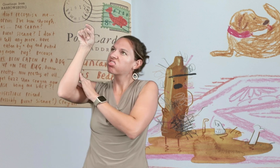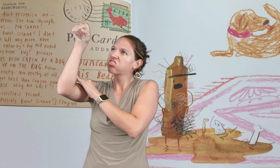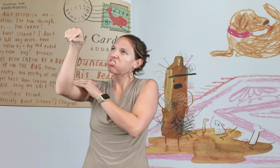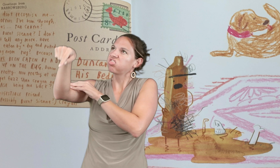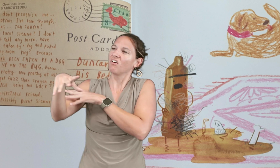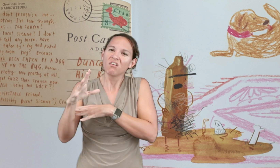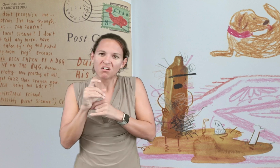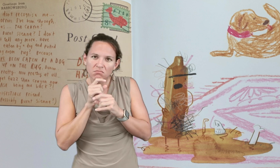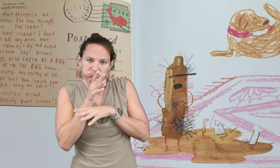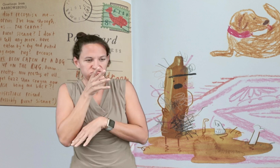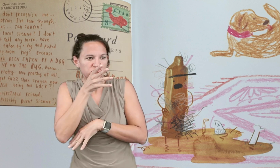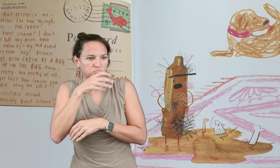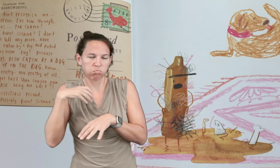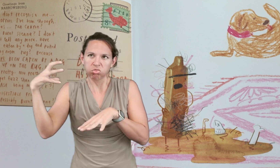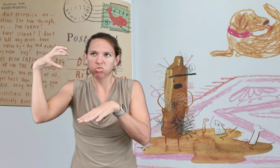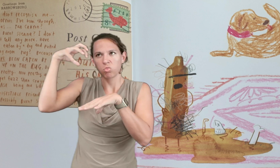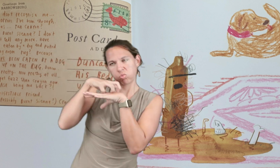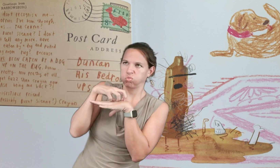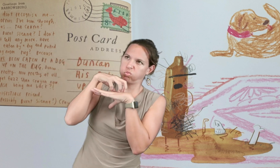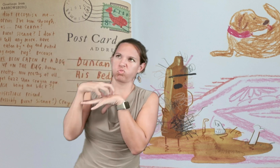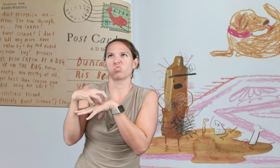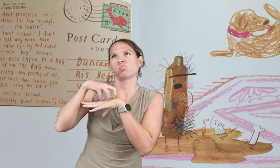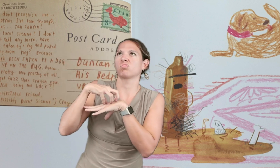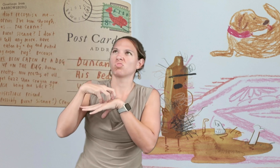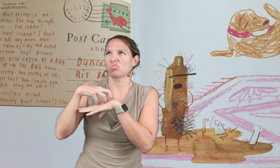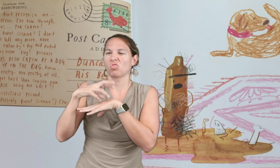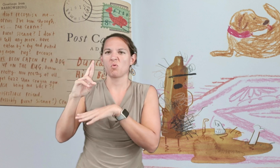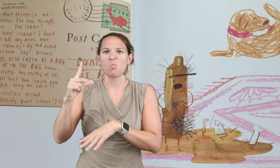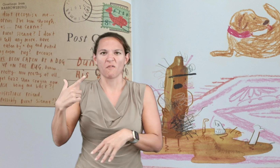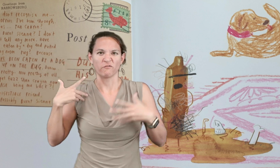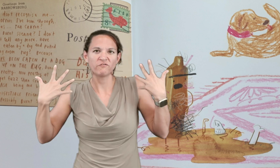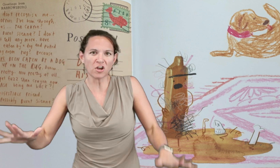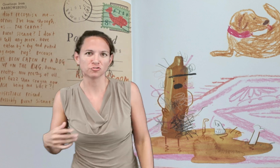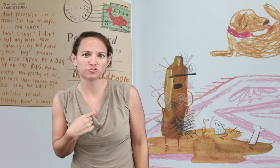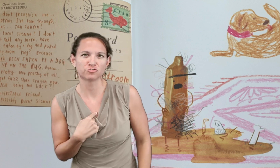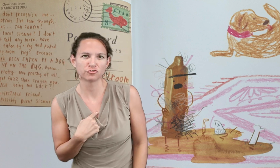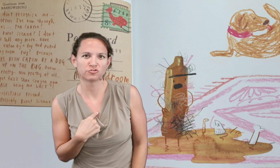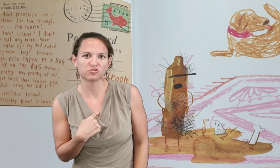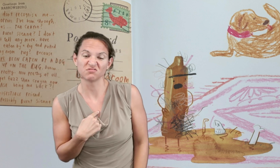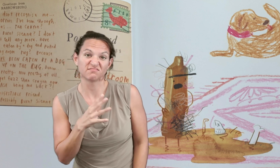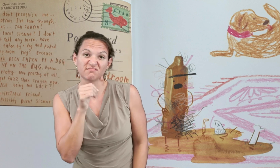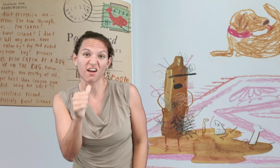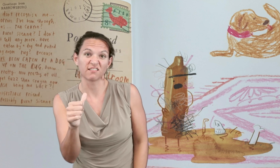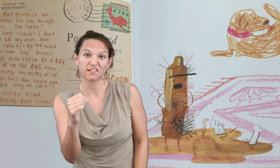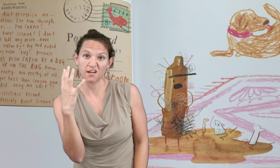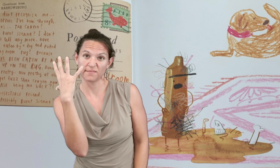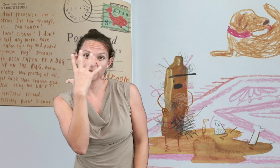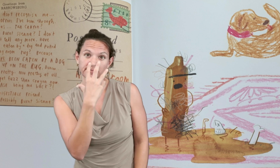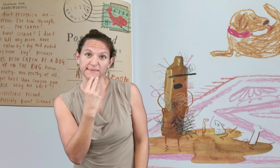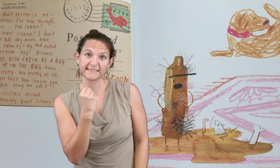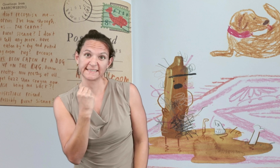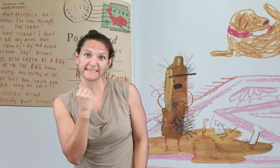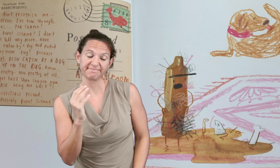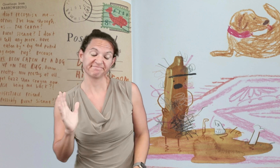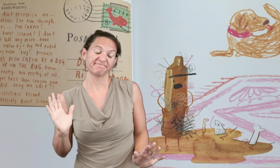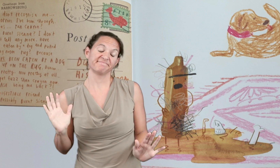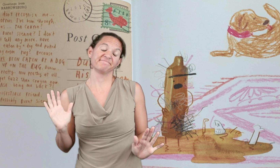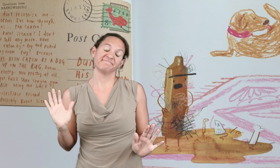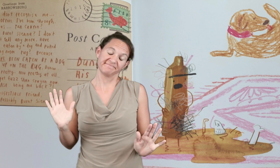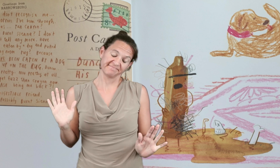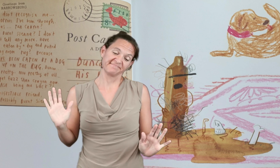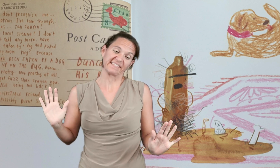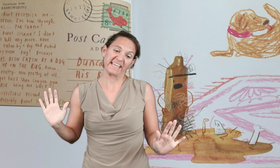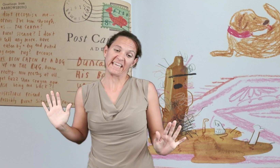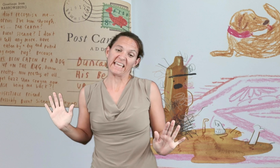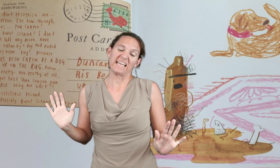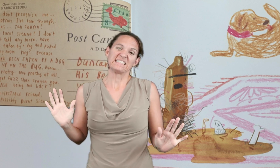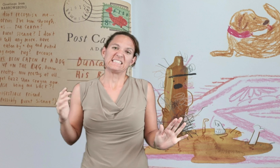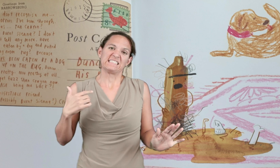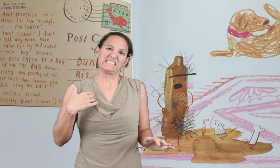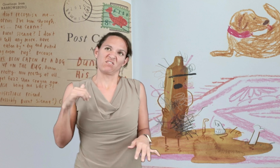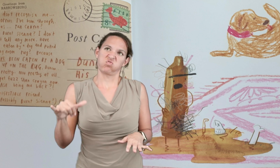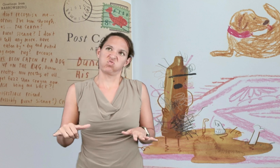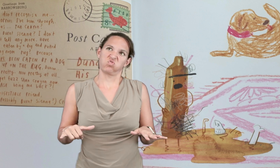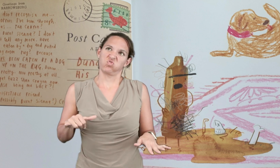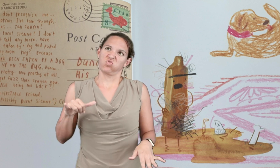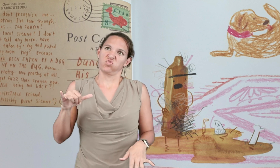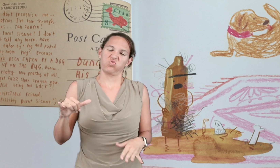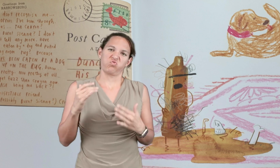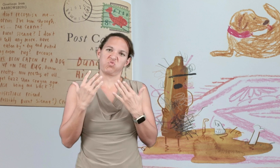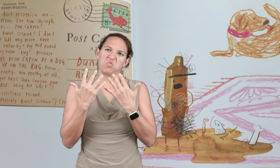puked on the living room rug. Iʻve experienced that! And it is not pretty! I stayed there and